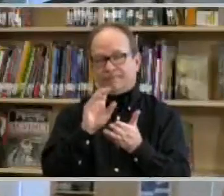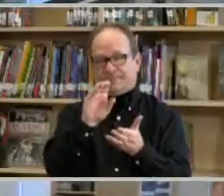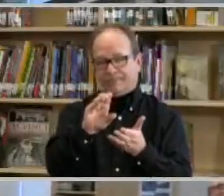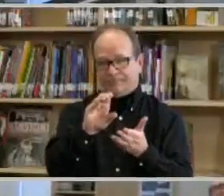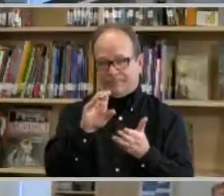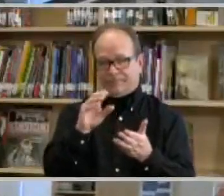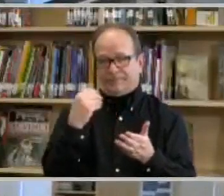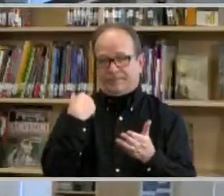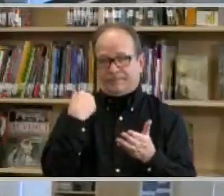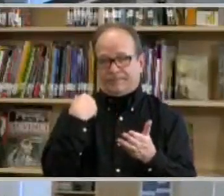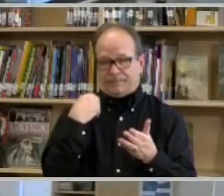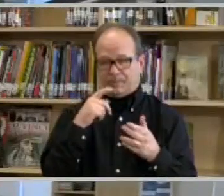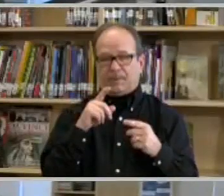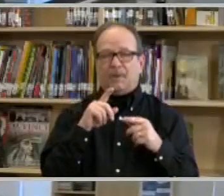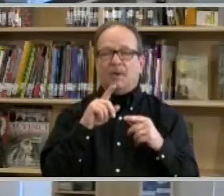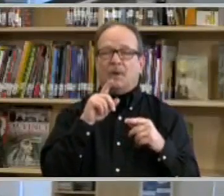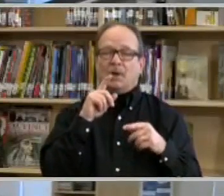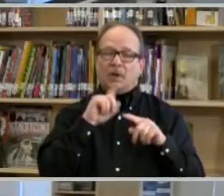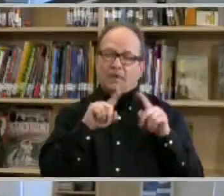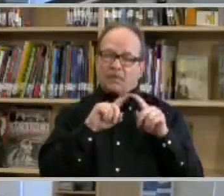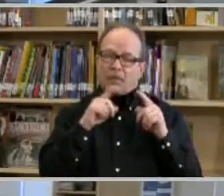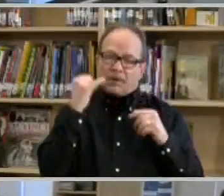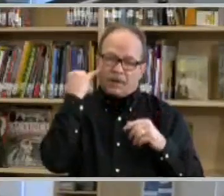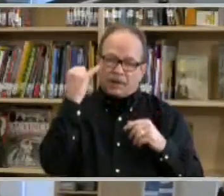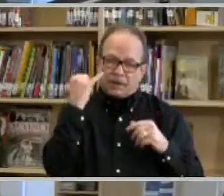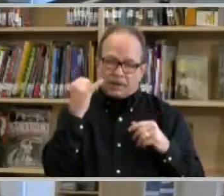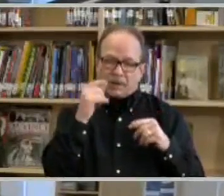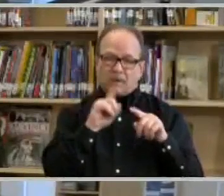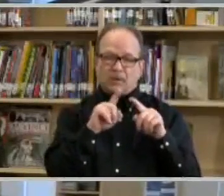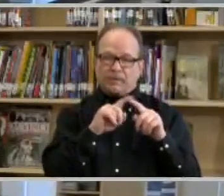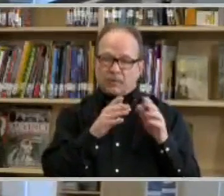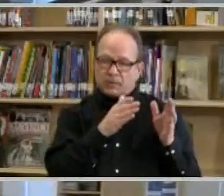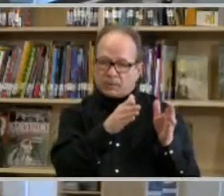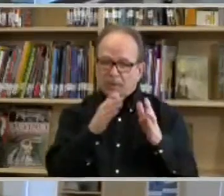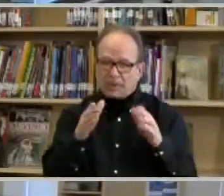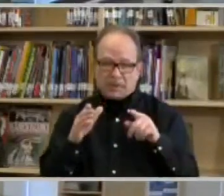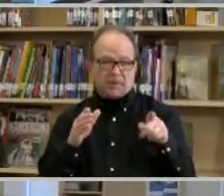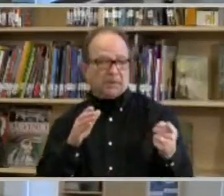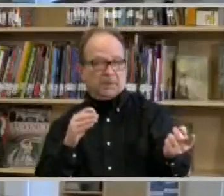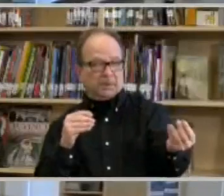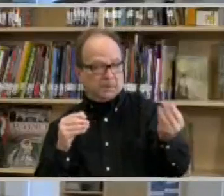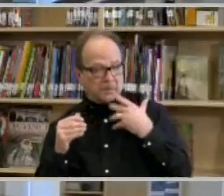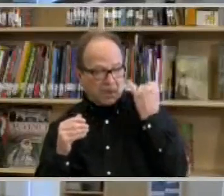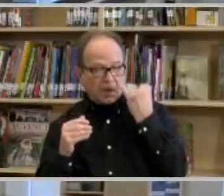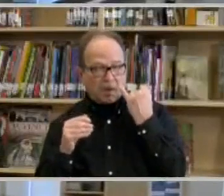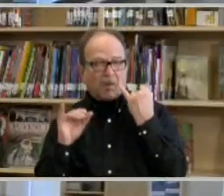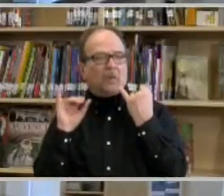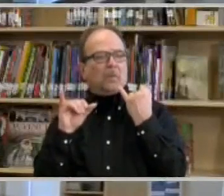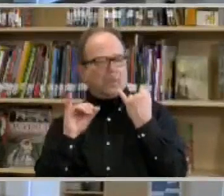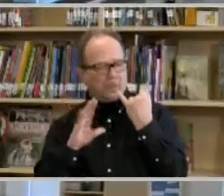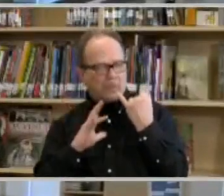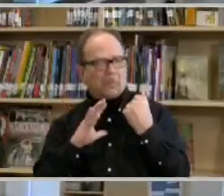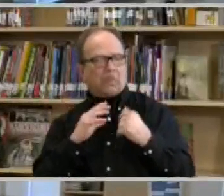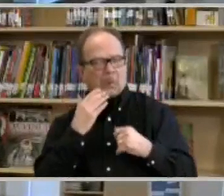OF 2015 WAS TO EXPLORE ALL DIFFERENT WAYS TO LIKE IF A YOUNG PERSON HAS AN IDEA FOR